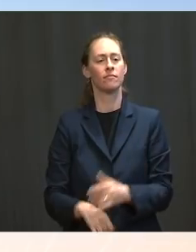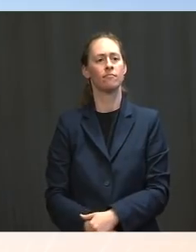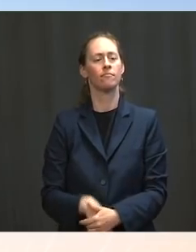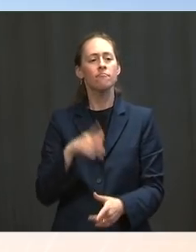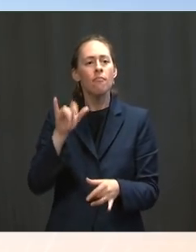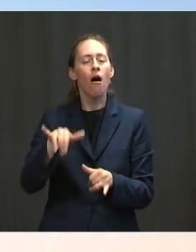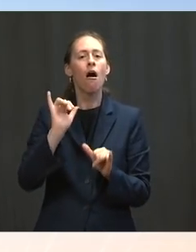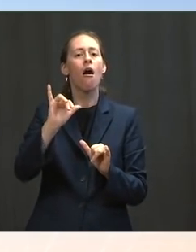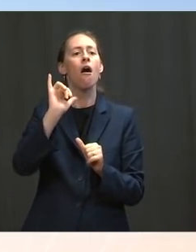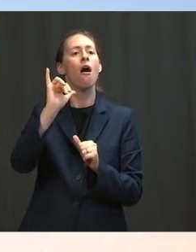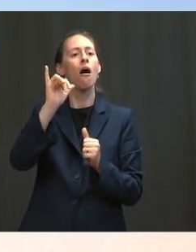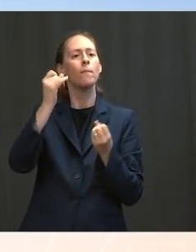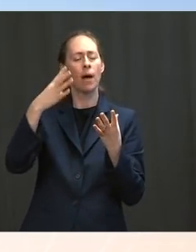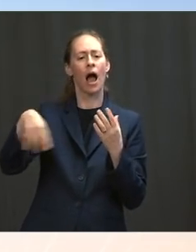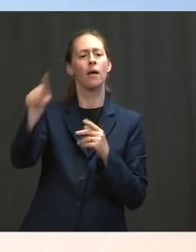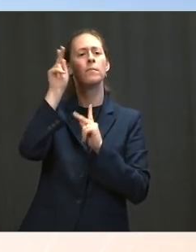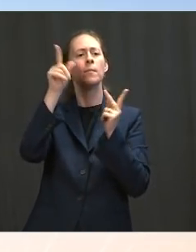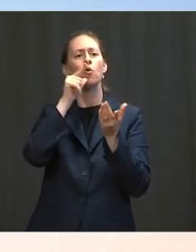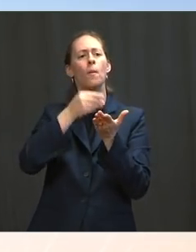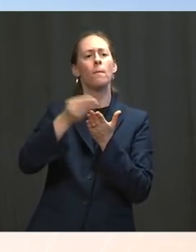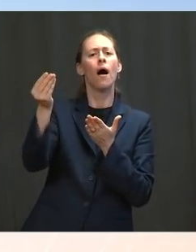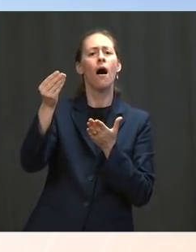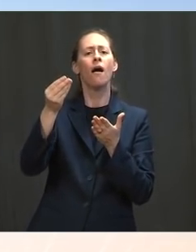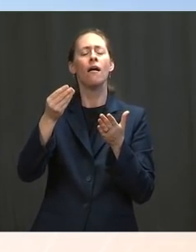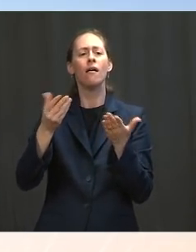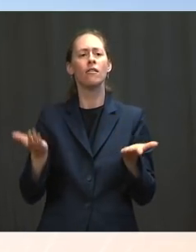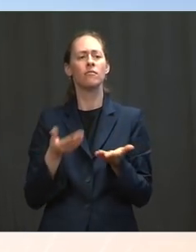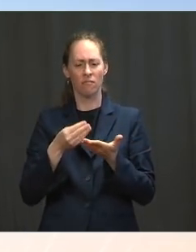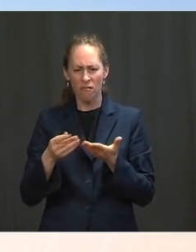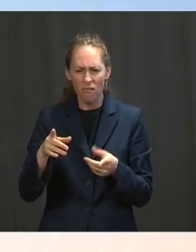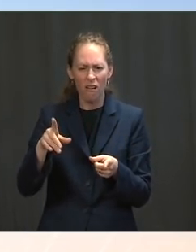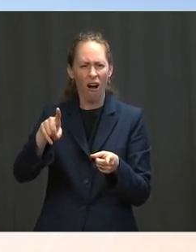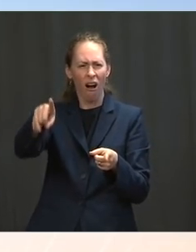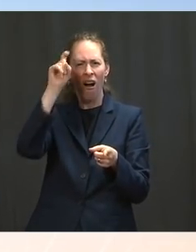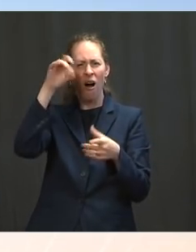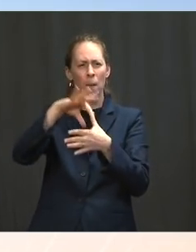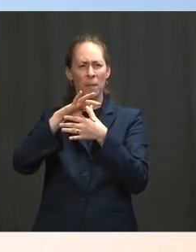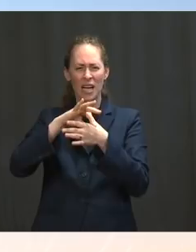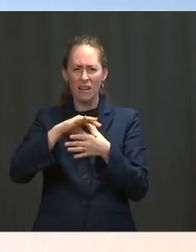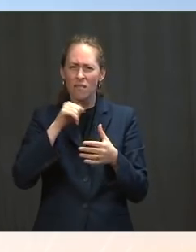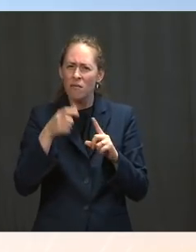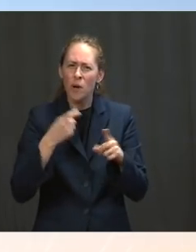Third, the EO directs USDA to develop a plan to increase opportunities for farmers to access markets